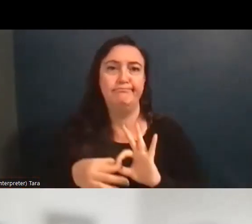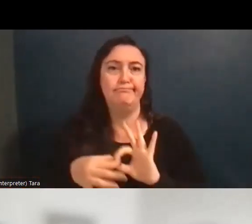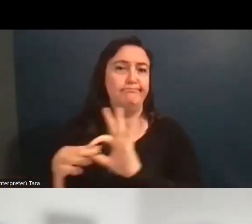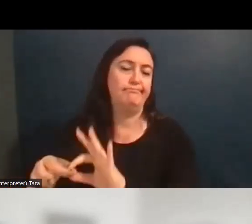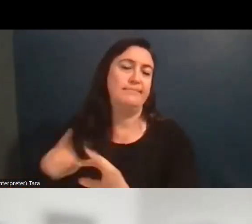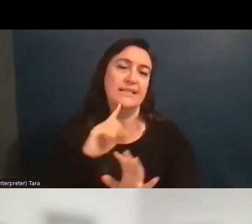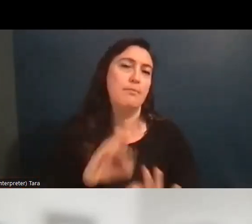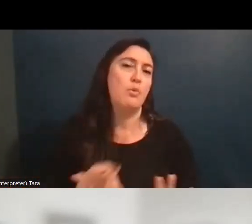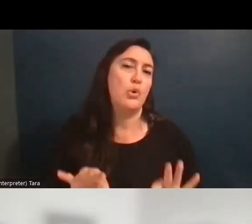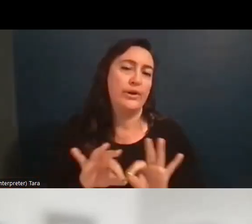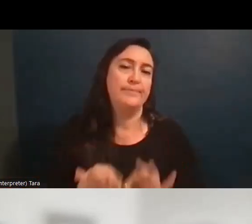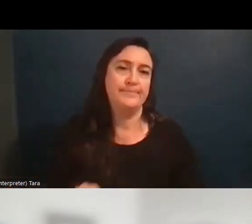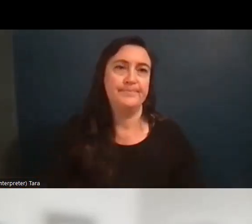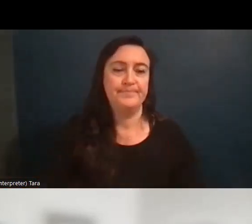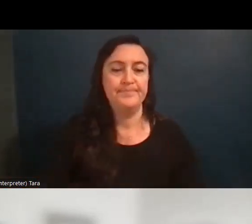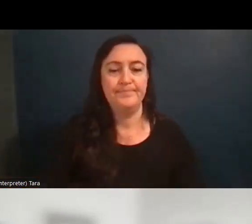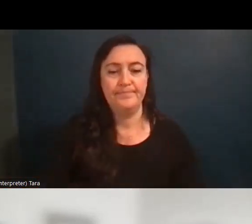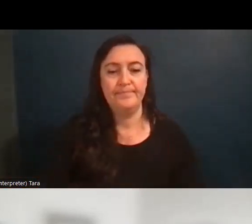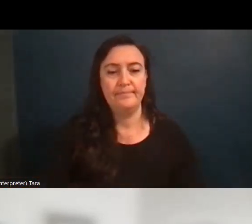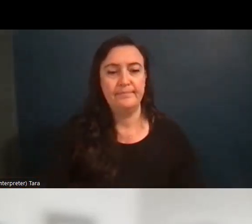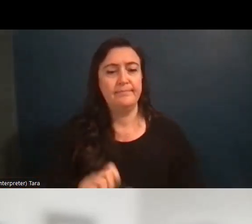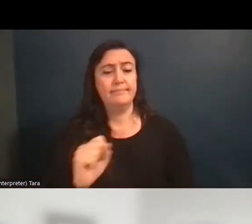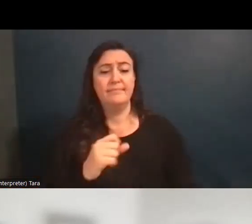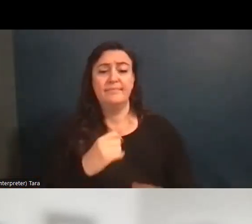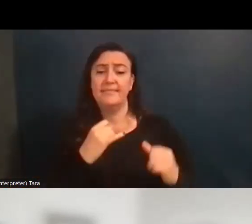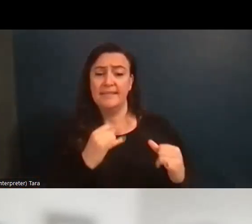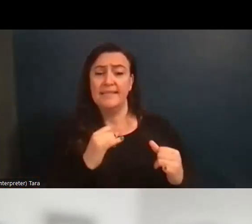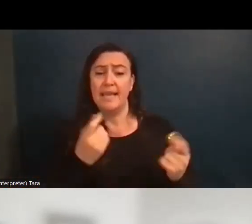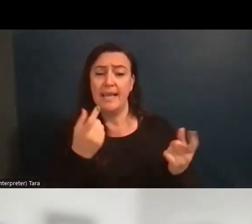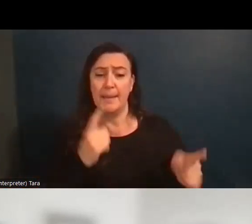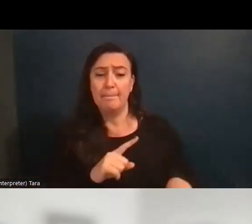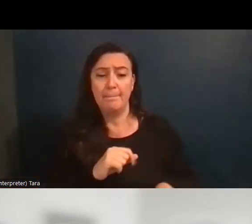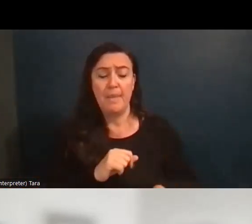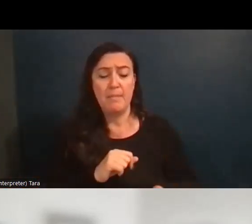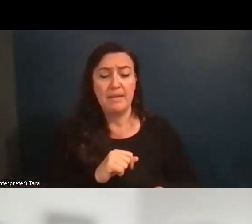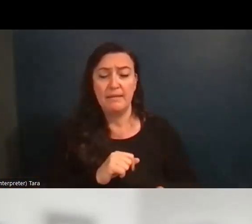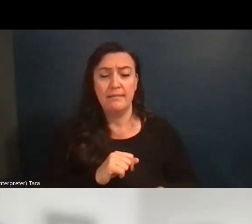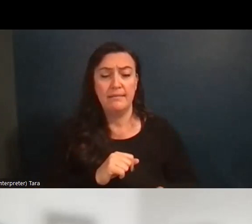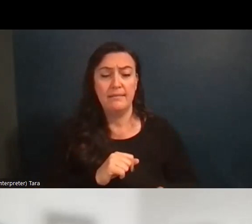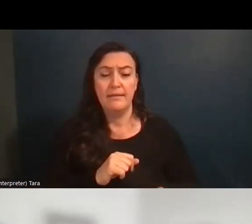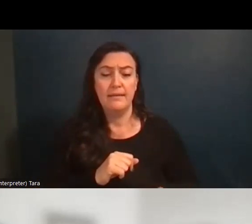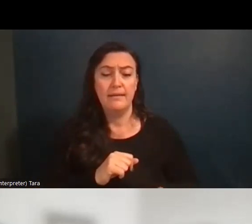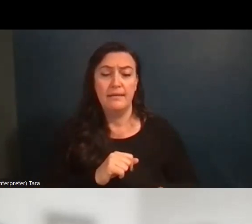I would echo all of that as far as not, yeah, making sure it's